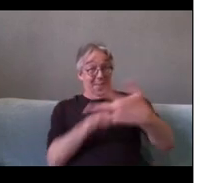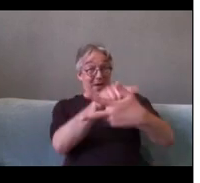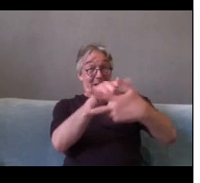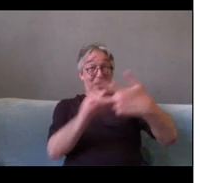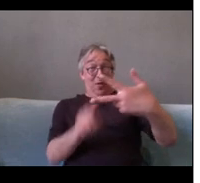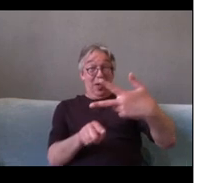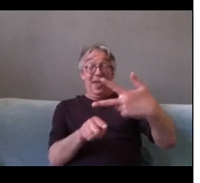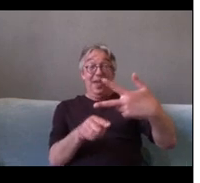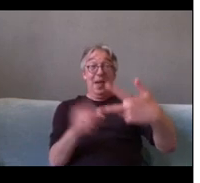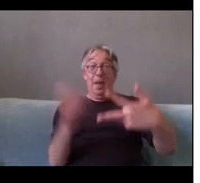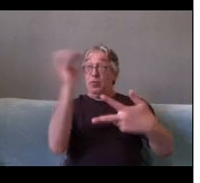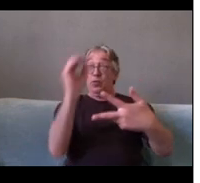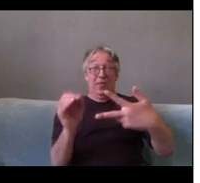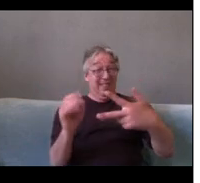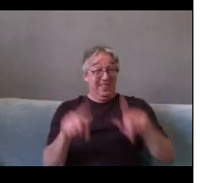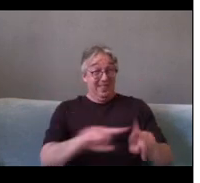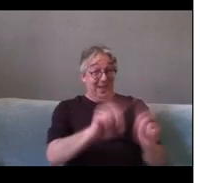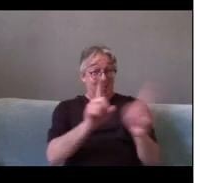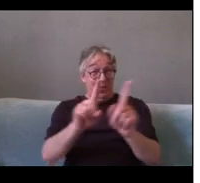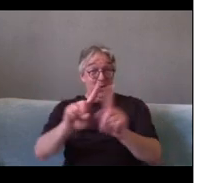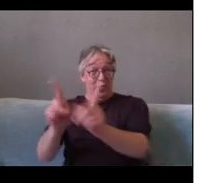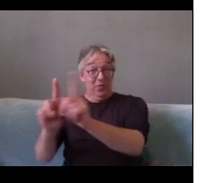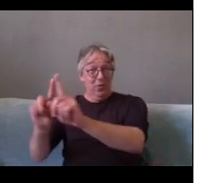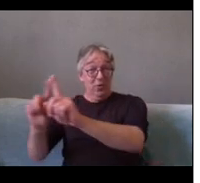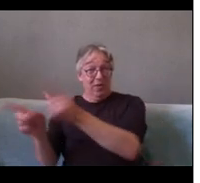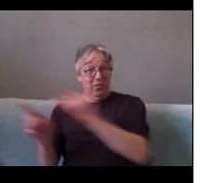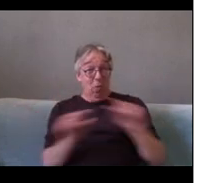over the period of, I don't know, 15 years,